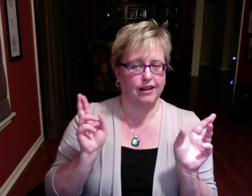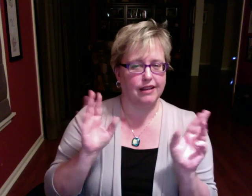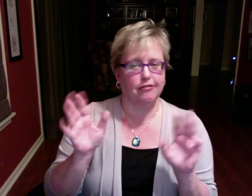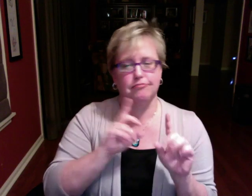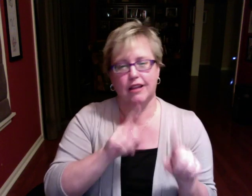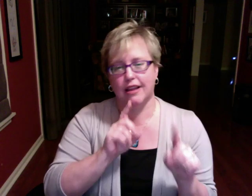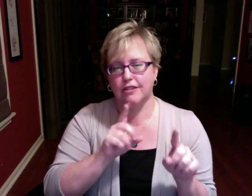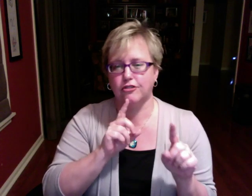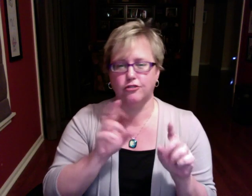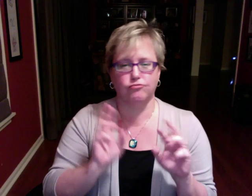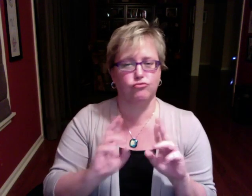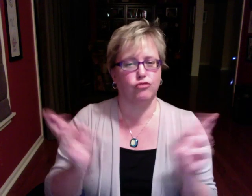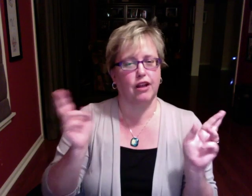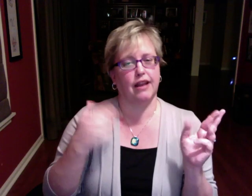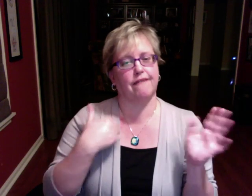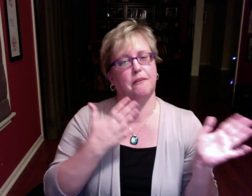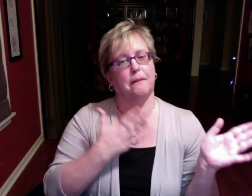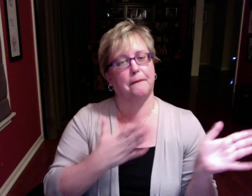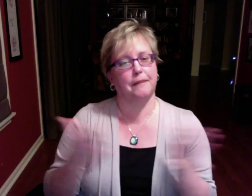Her answers were spot on - she had this plan.